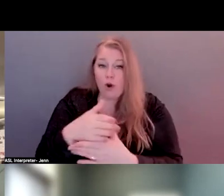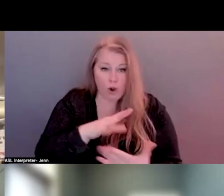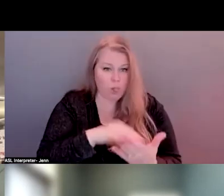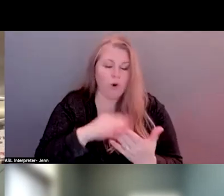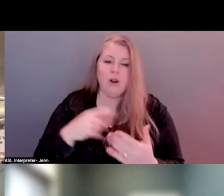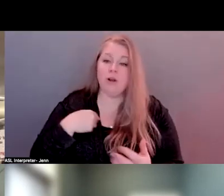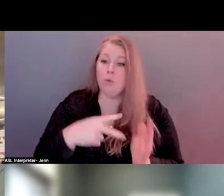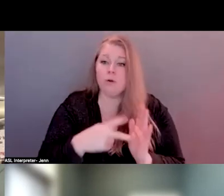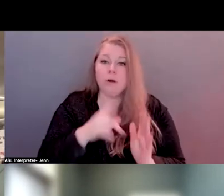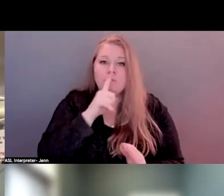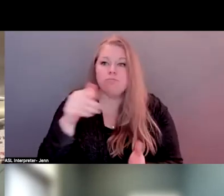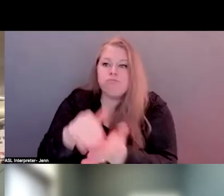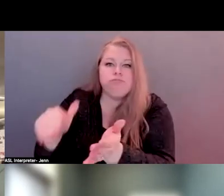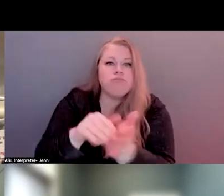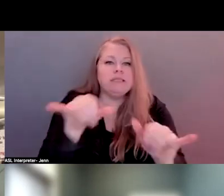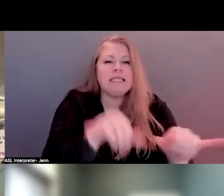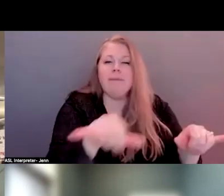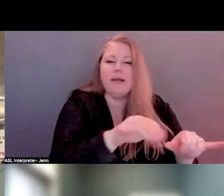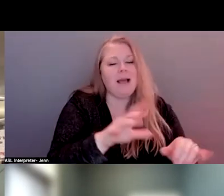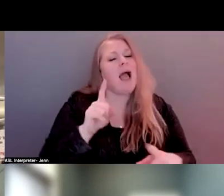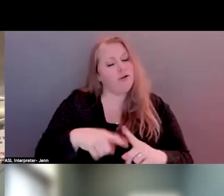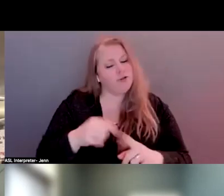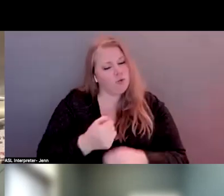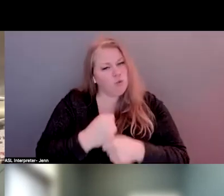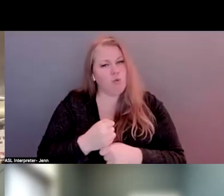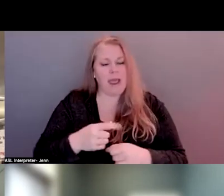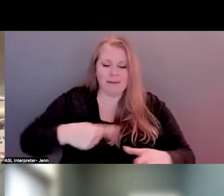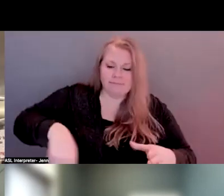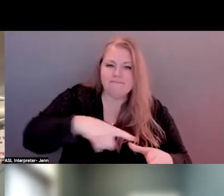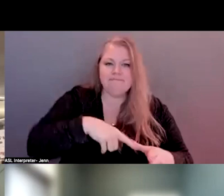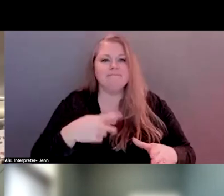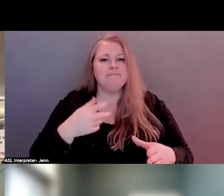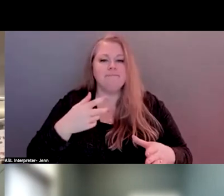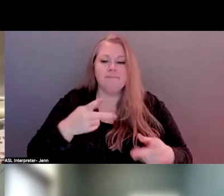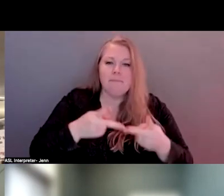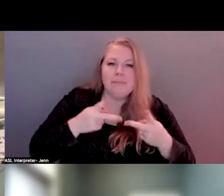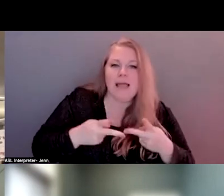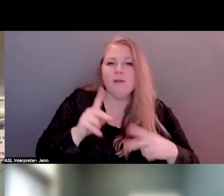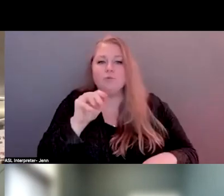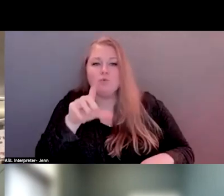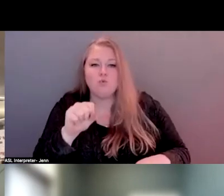how do we actually create that space, place, tools, capability to crystalize learning? It is